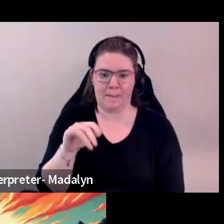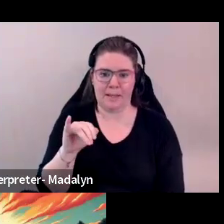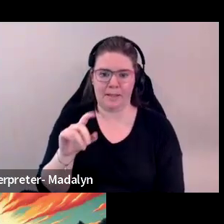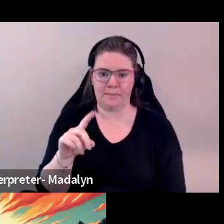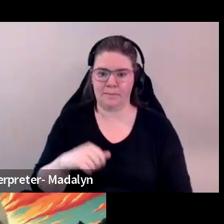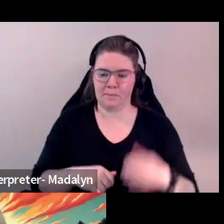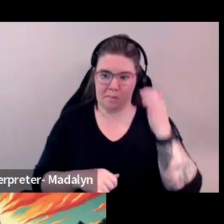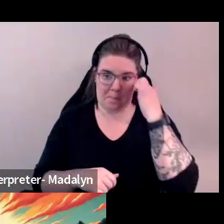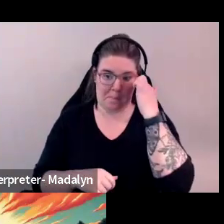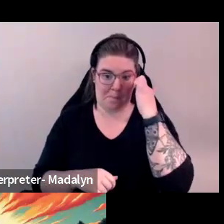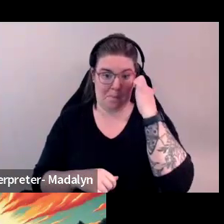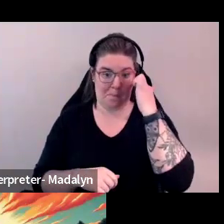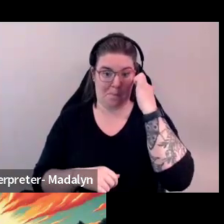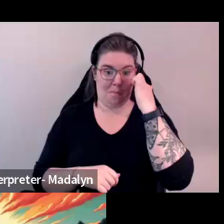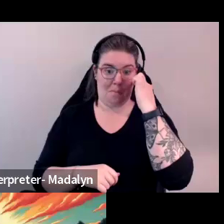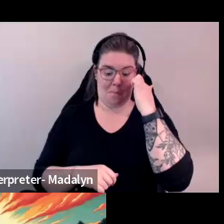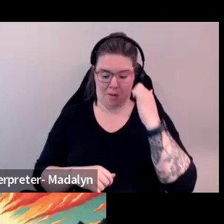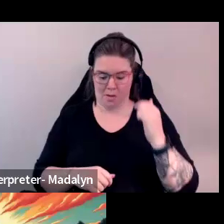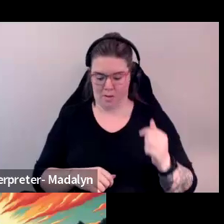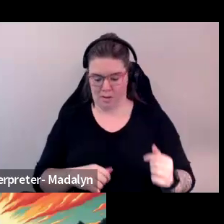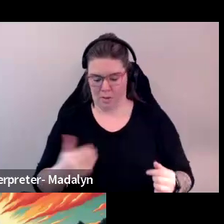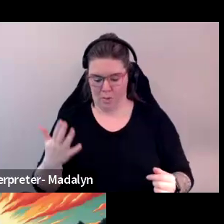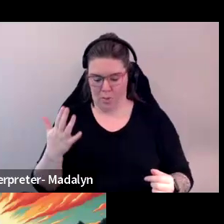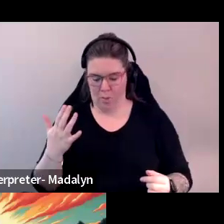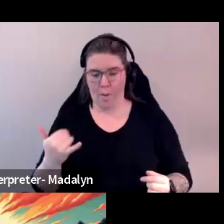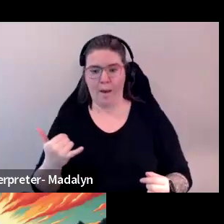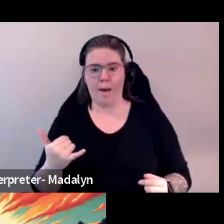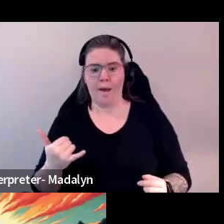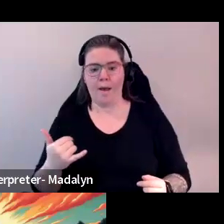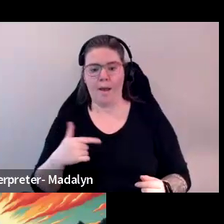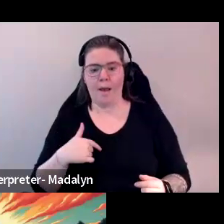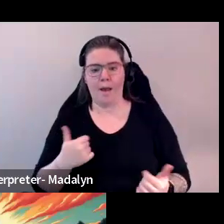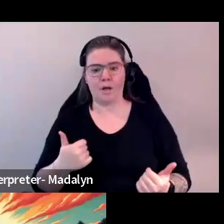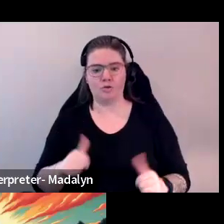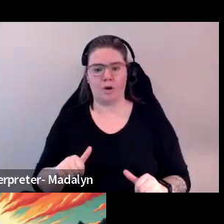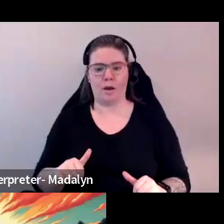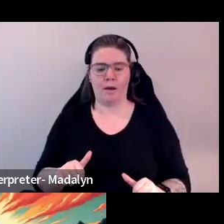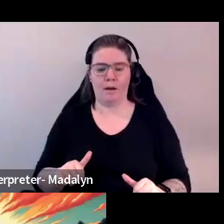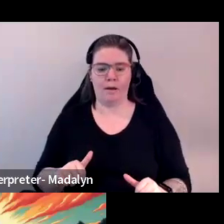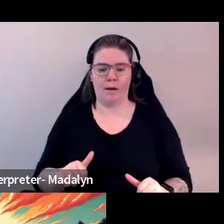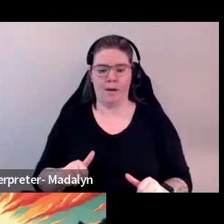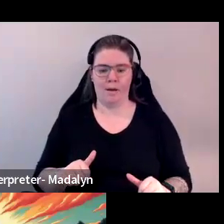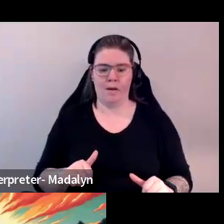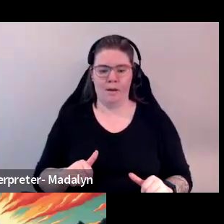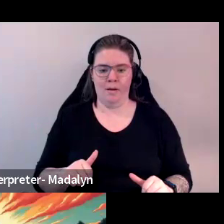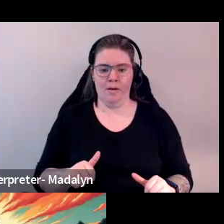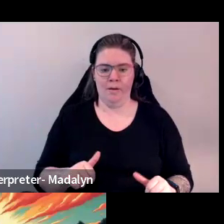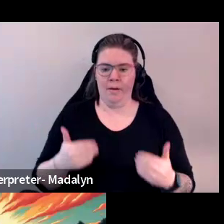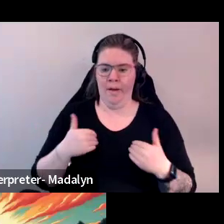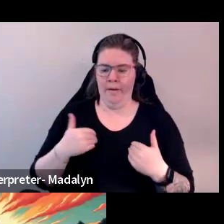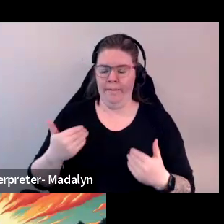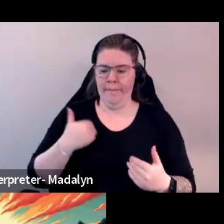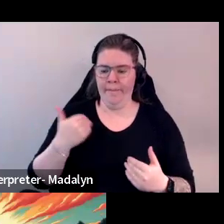Tom Olin: You know. That's why I, you know, try to have you know. Some young mentees all around.